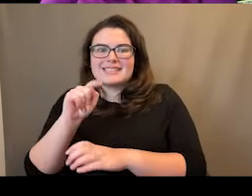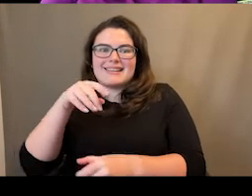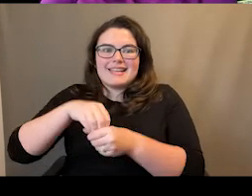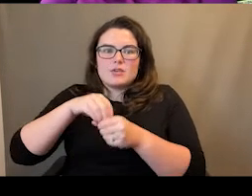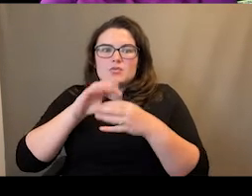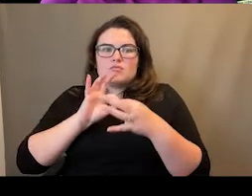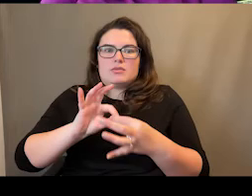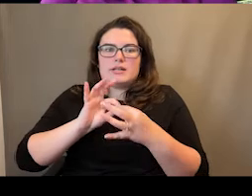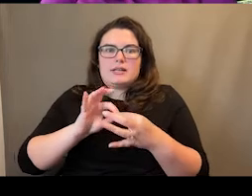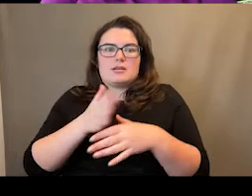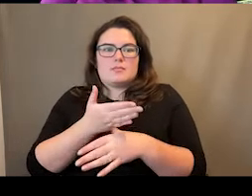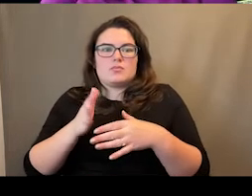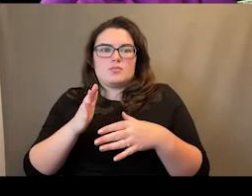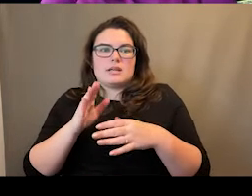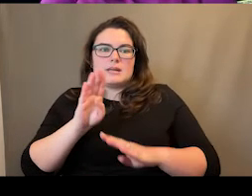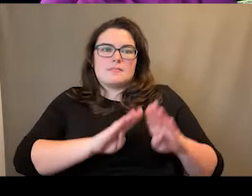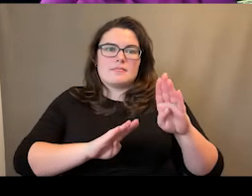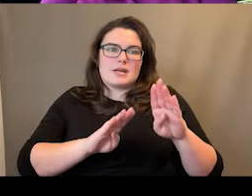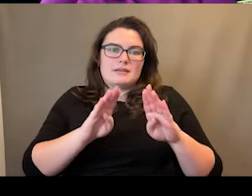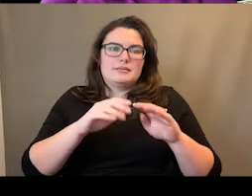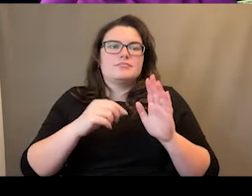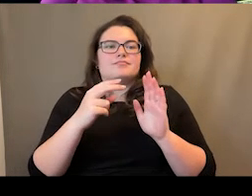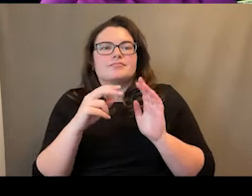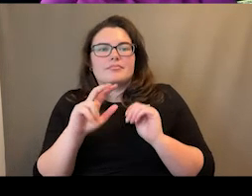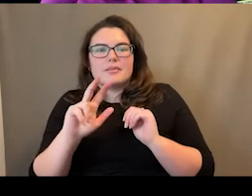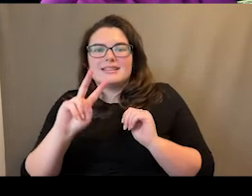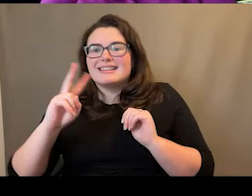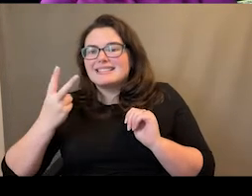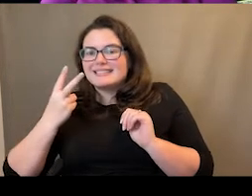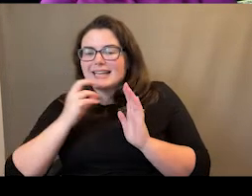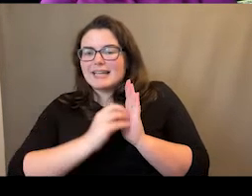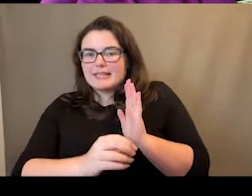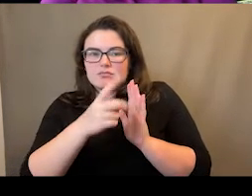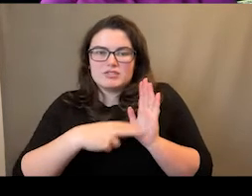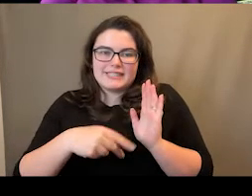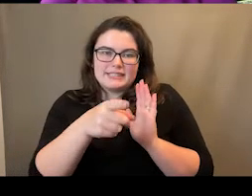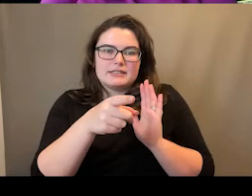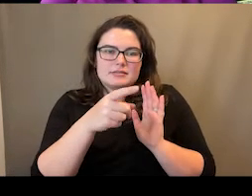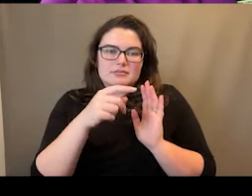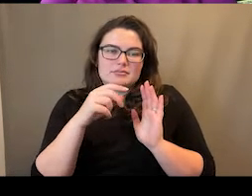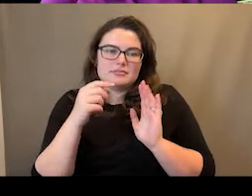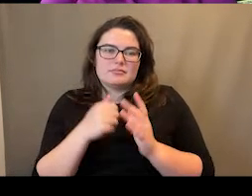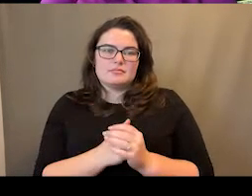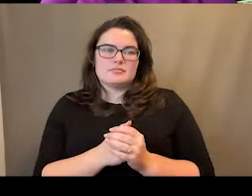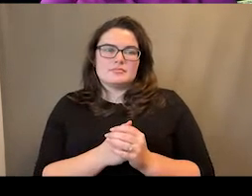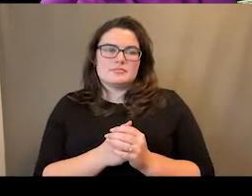between biological processes, modeling, implications for biological and engineered systems,